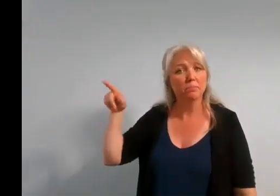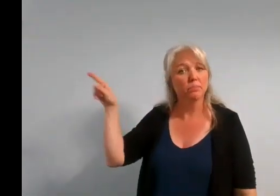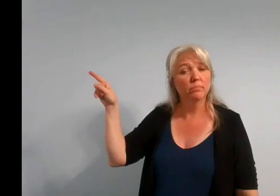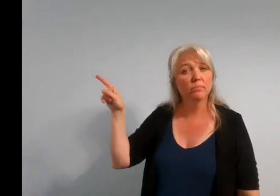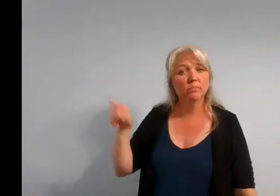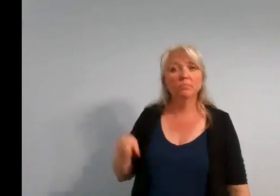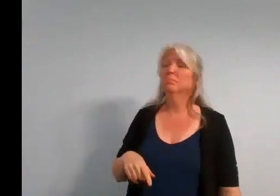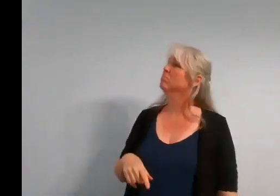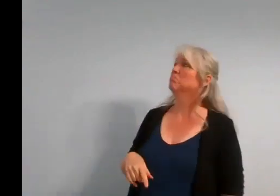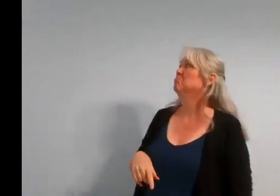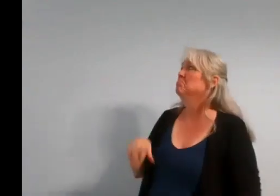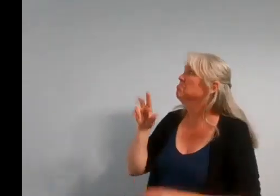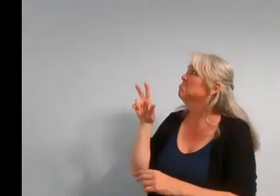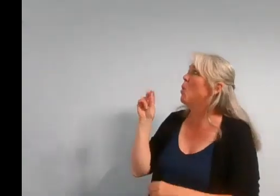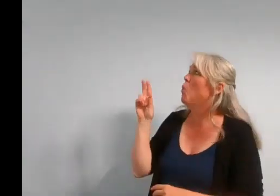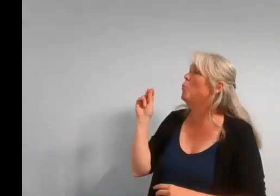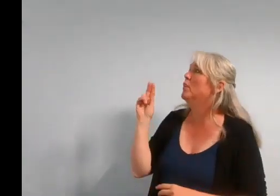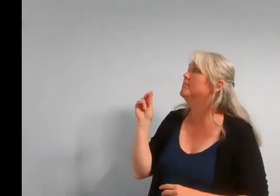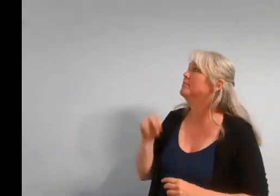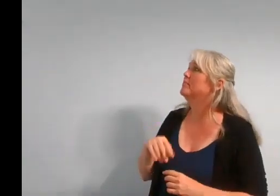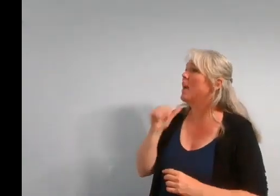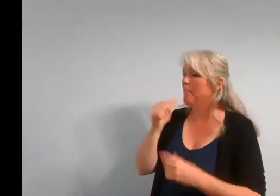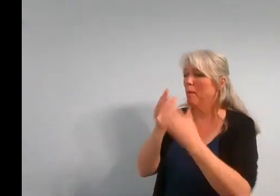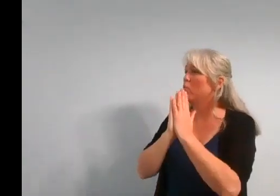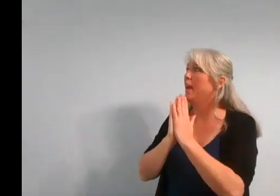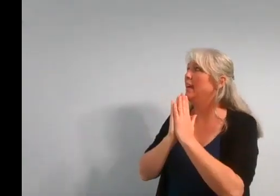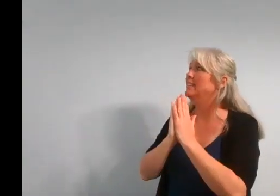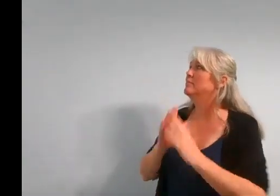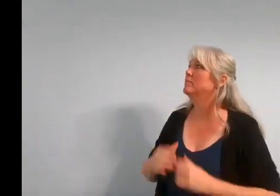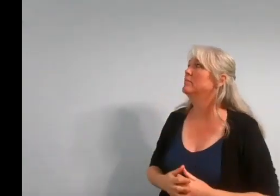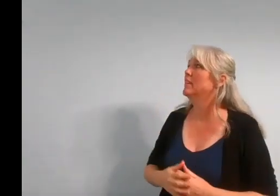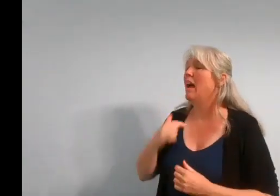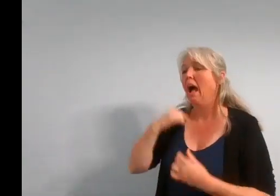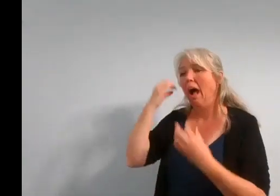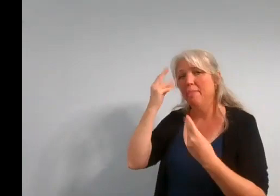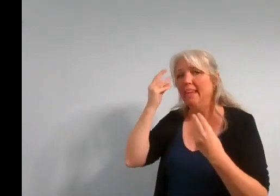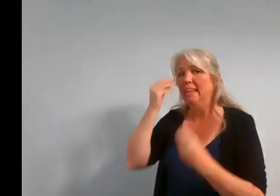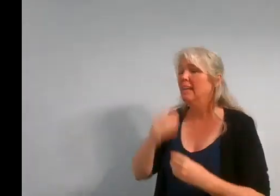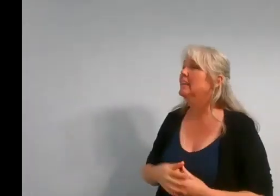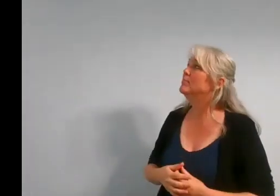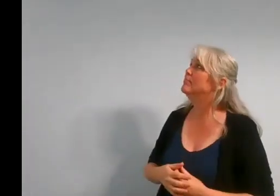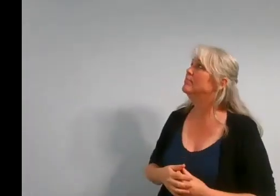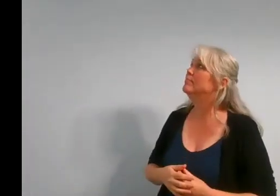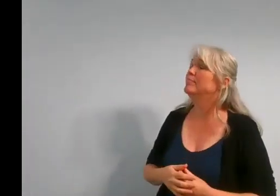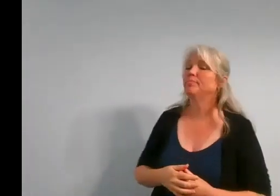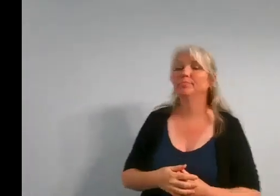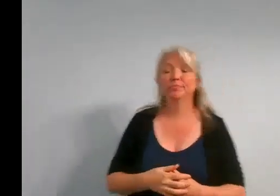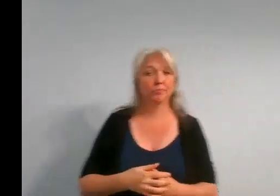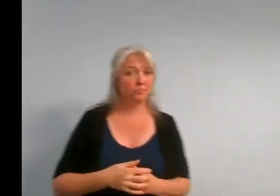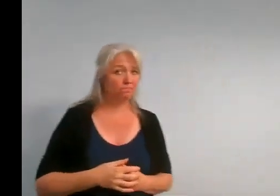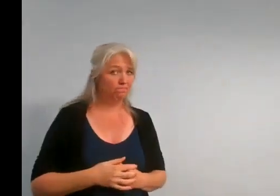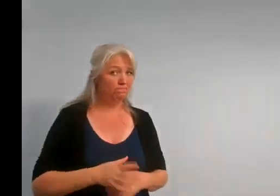“No,” I said. “I’m not praying. I’m thinking.” He crossed his arms and looked down at me.